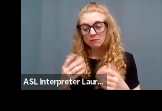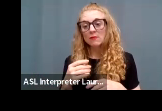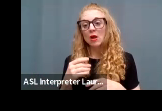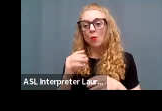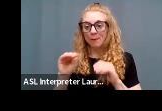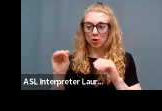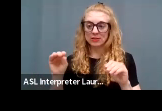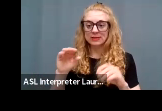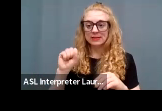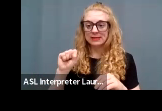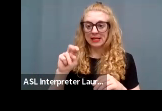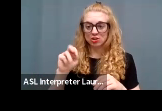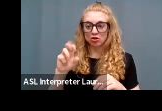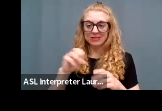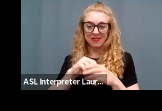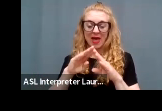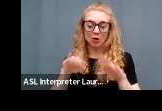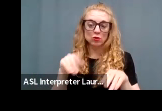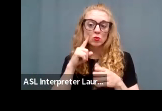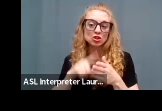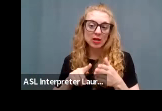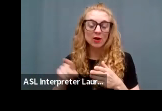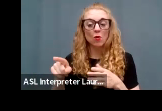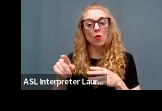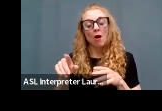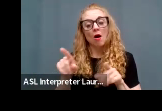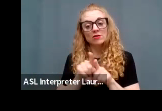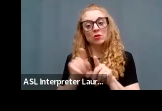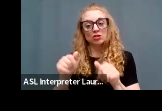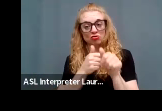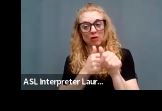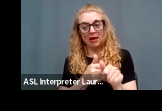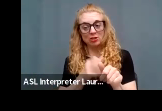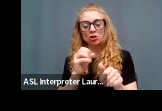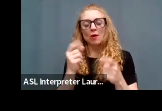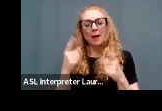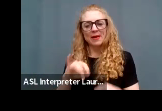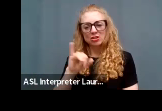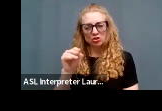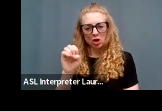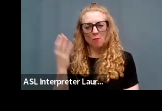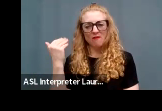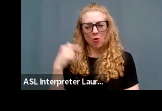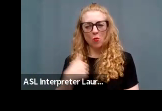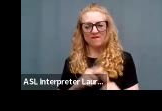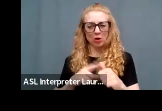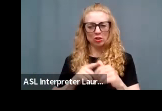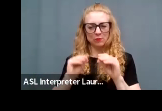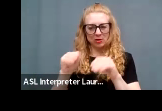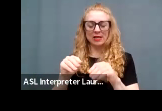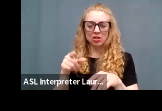what he's doing we can also track and say ah Joe when we first put this in it took in you know 45